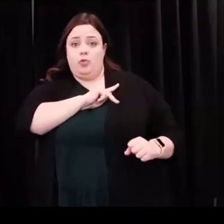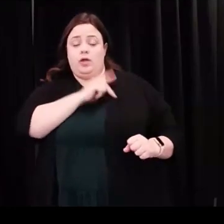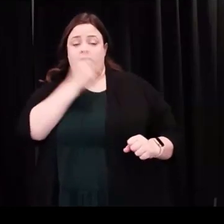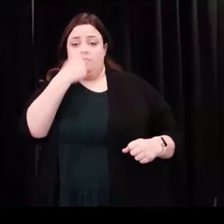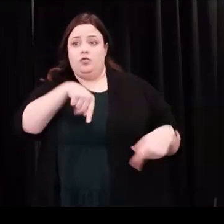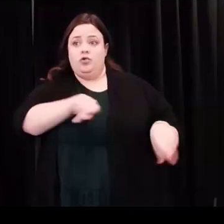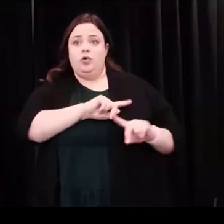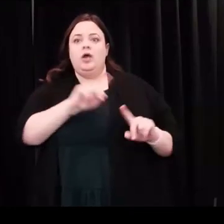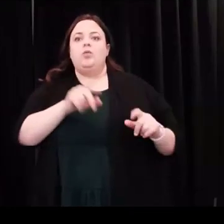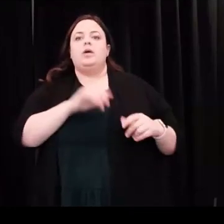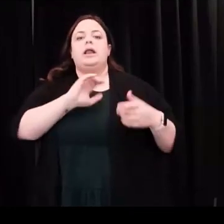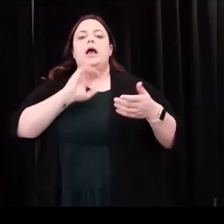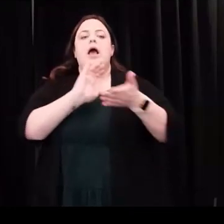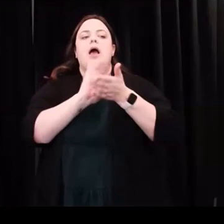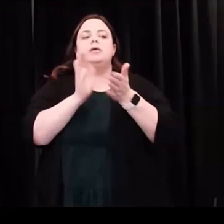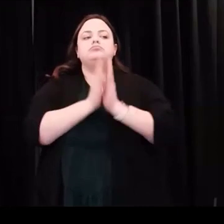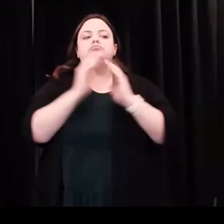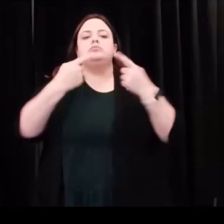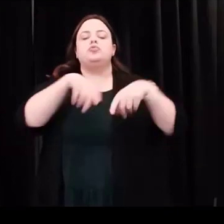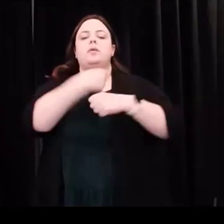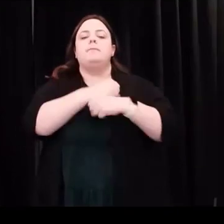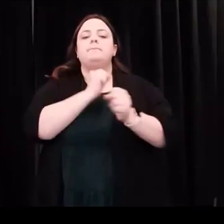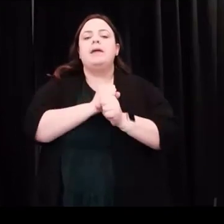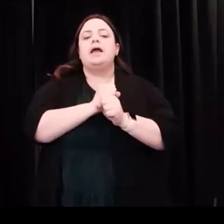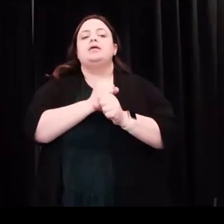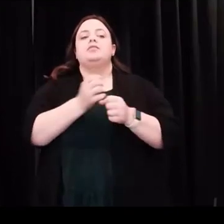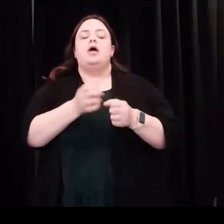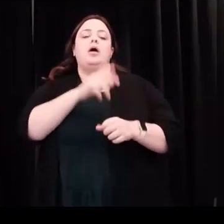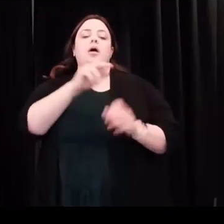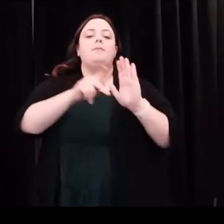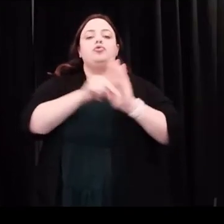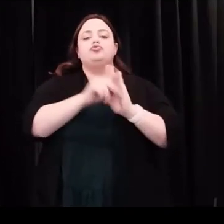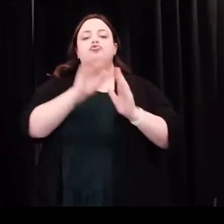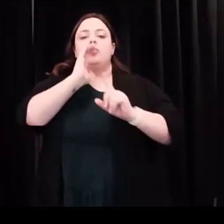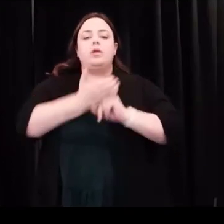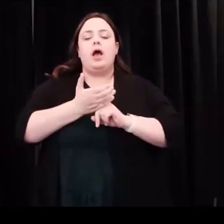and we're going to ask you to practice making those persona summary sentences. You don't have